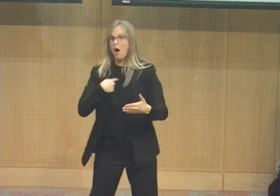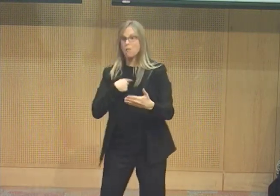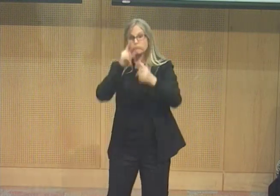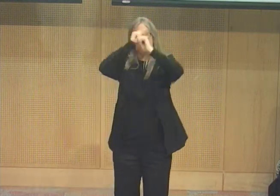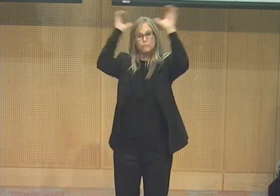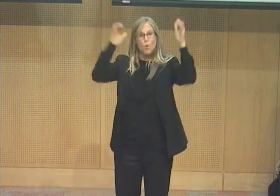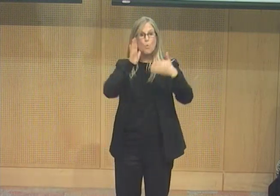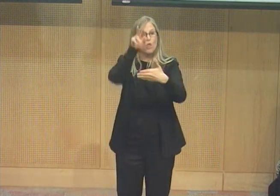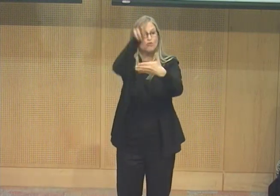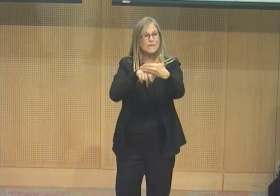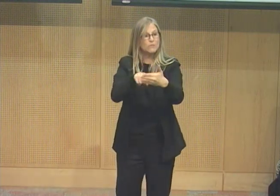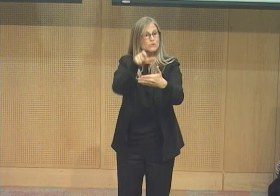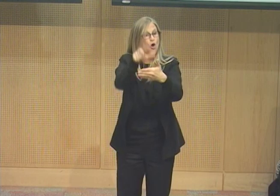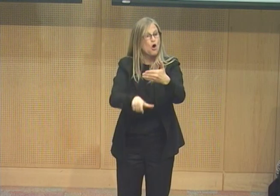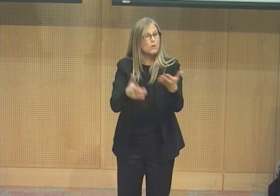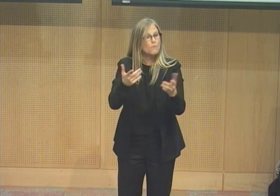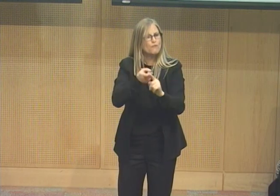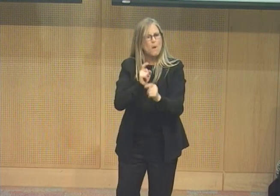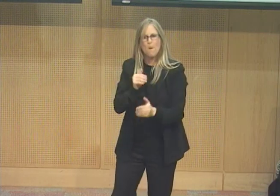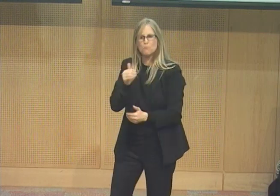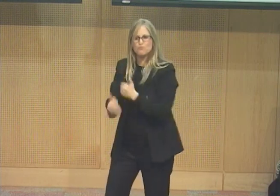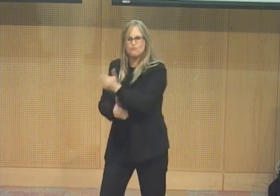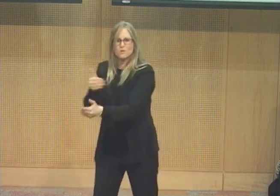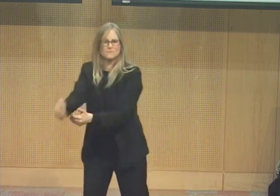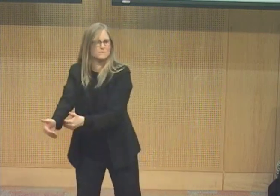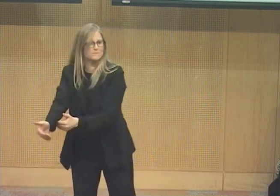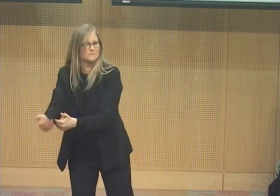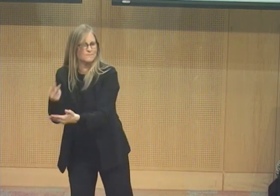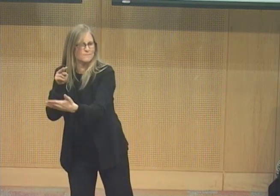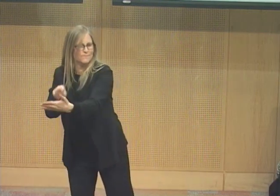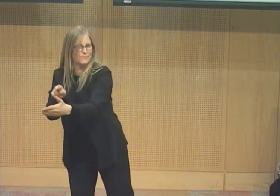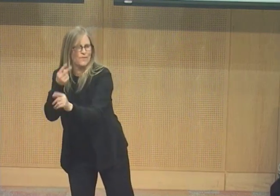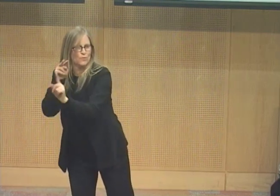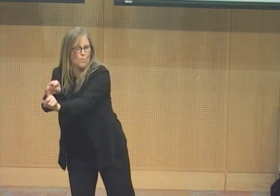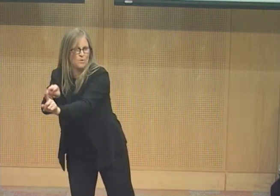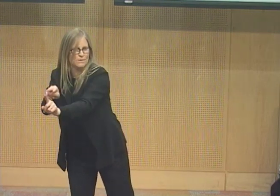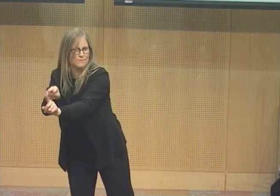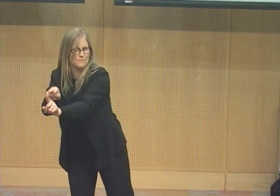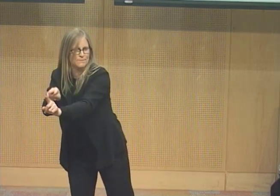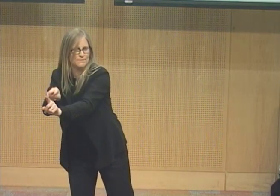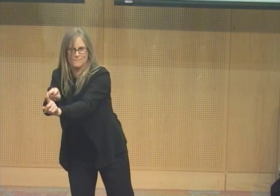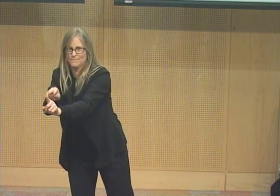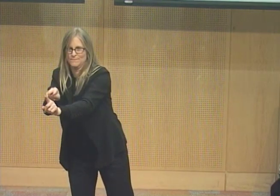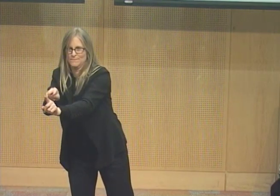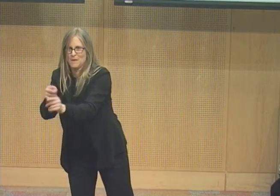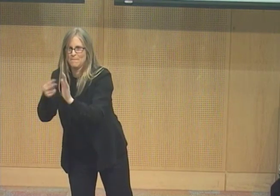to read the entire article. Now you know that you're looking at the article